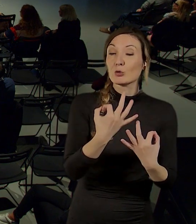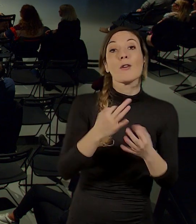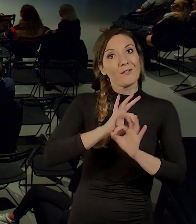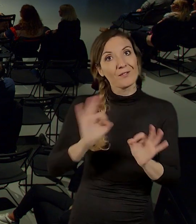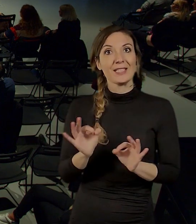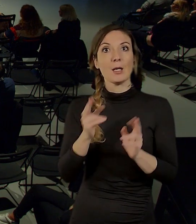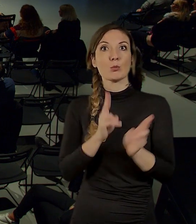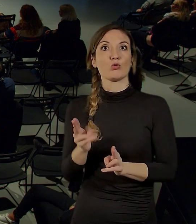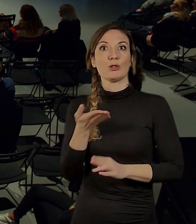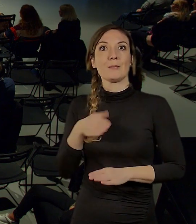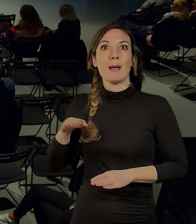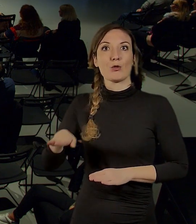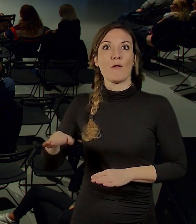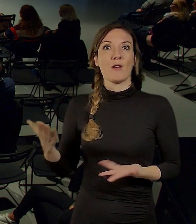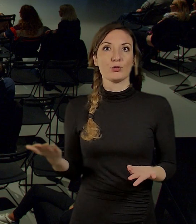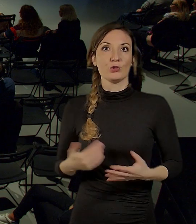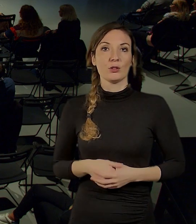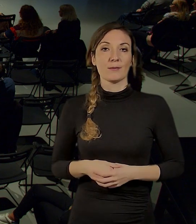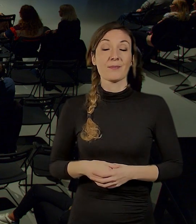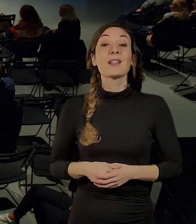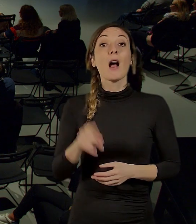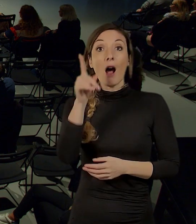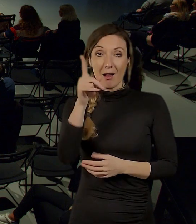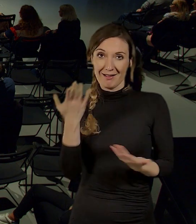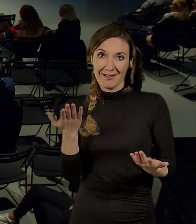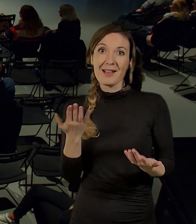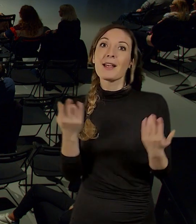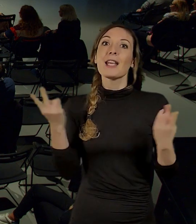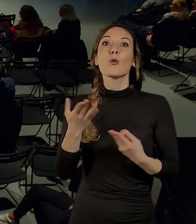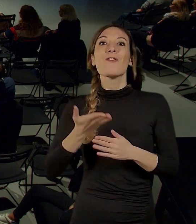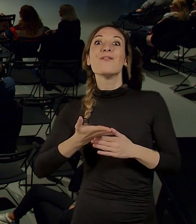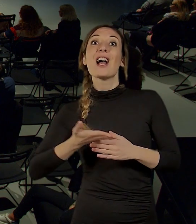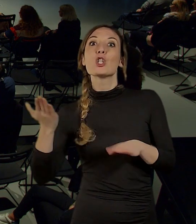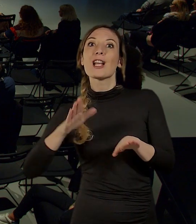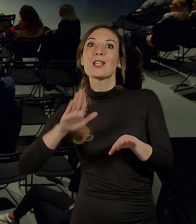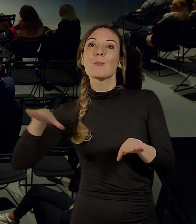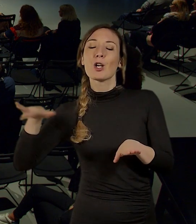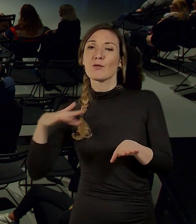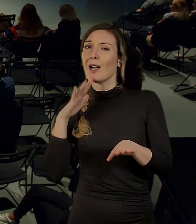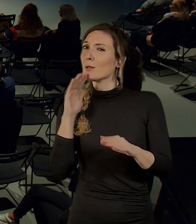people who get off there and park and then take the tram to Prague.